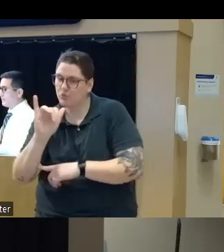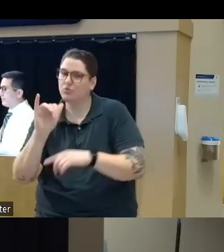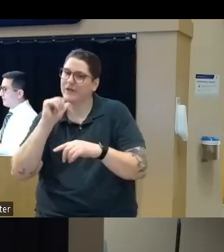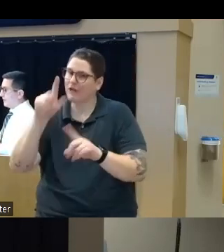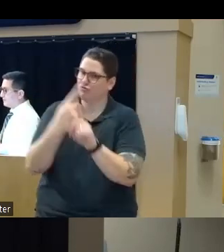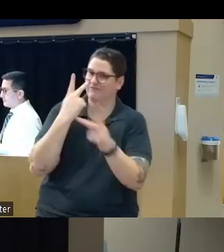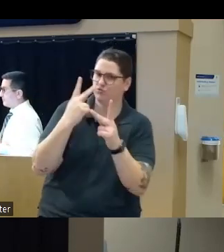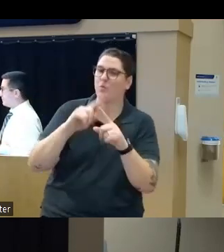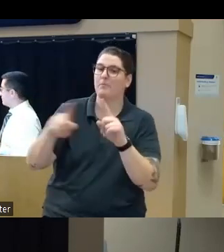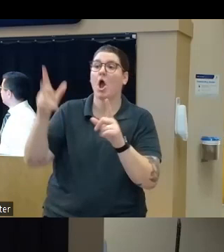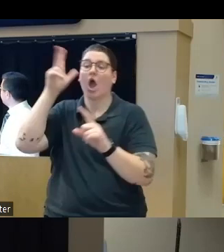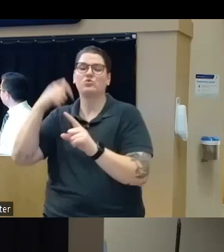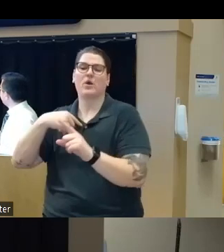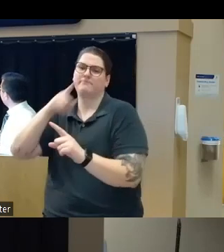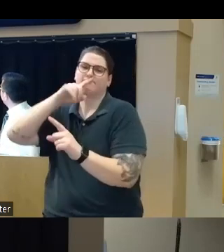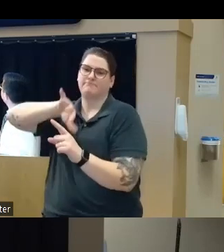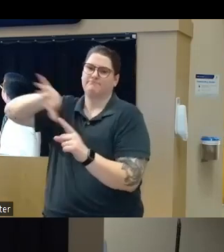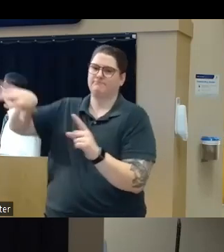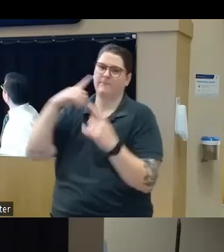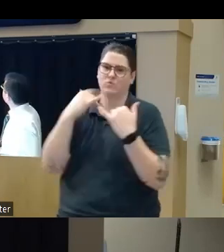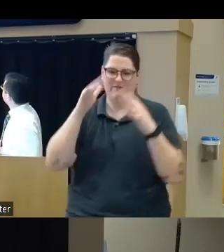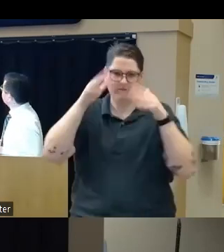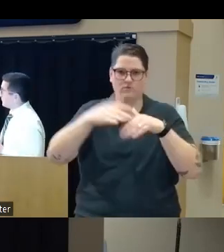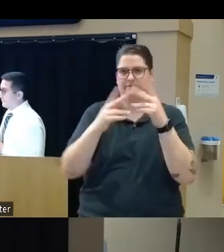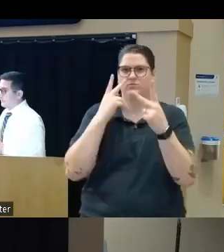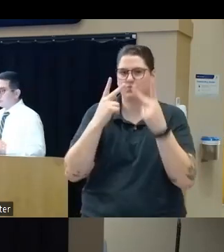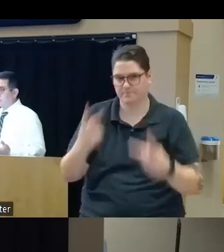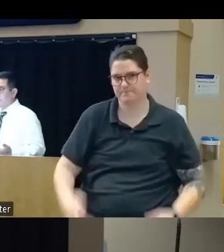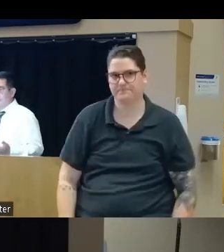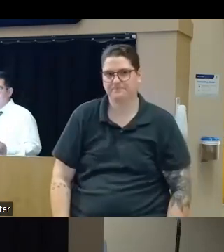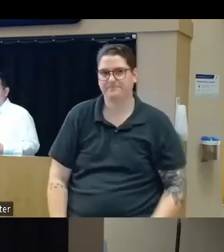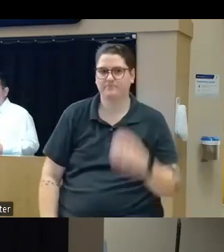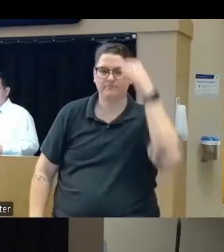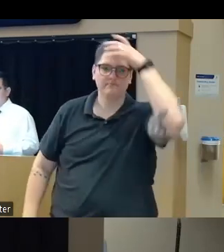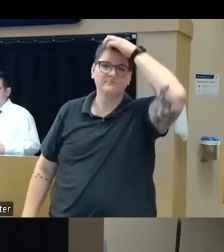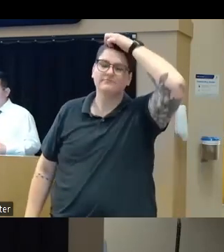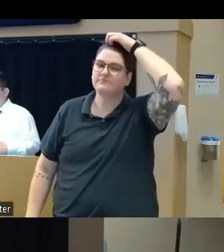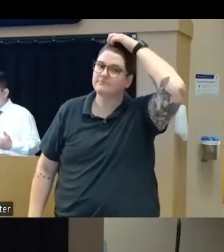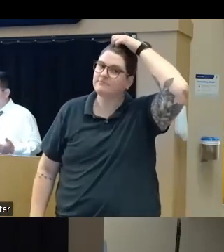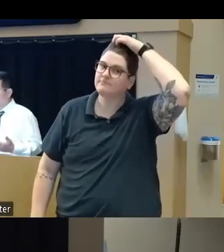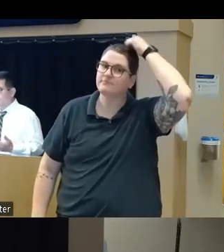but um so something to be aware of and so when we look at visual hallucinations right a visual